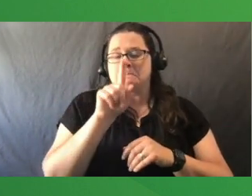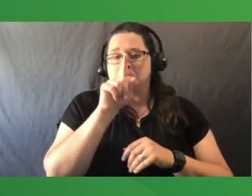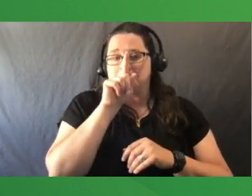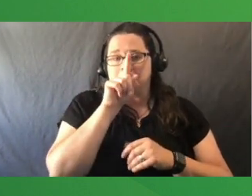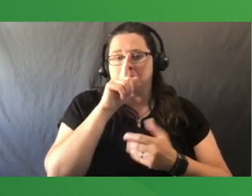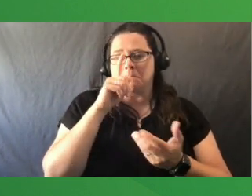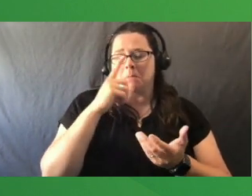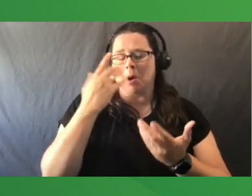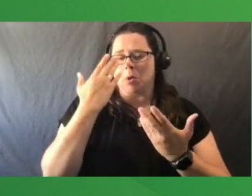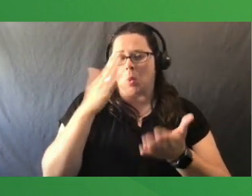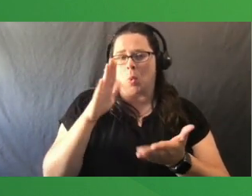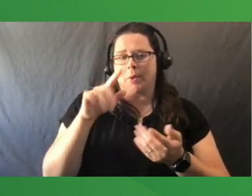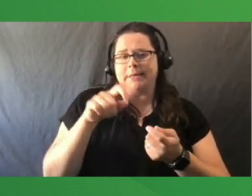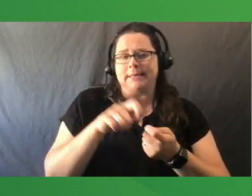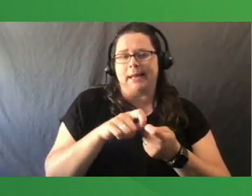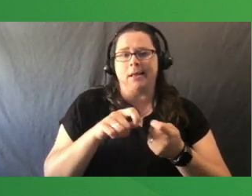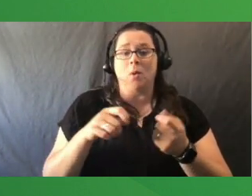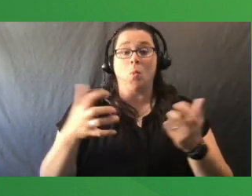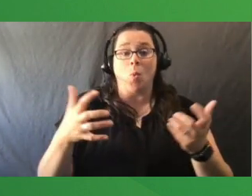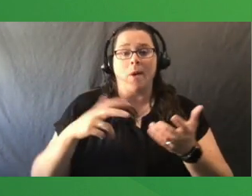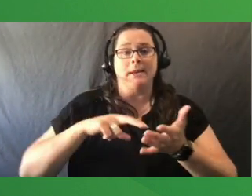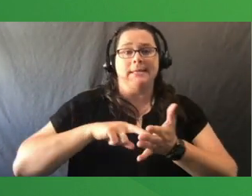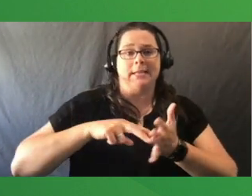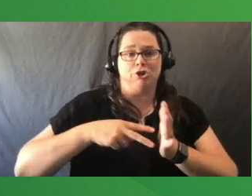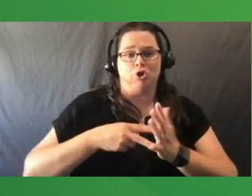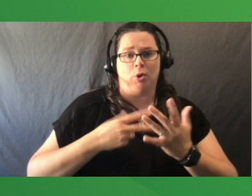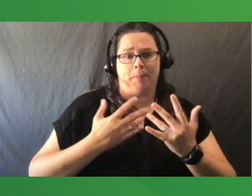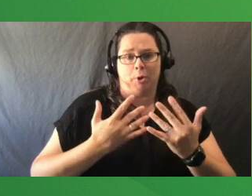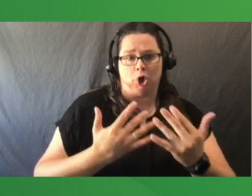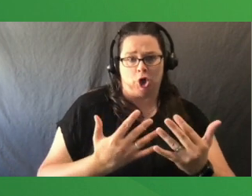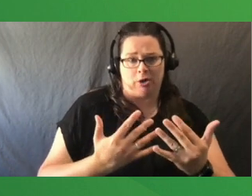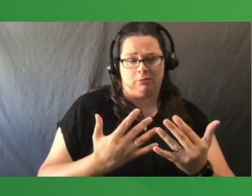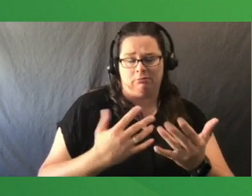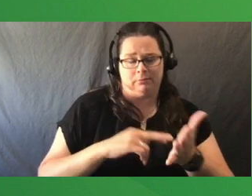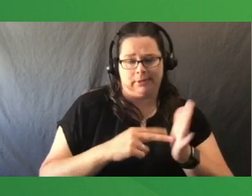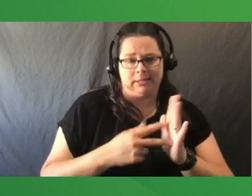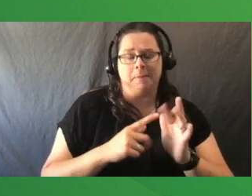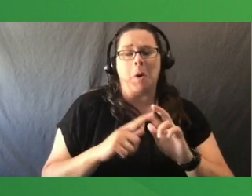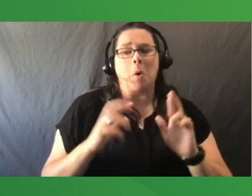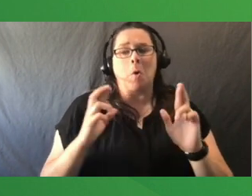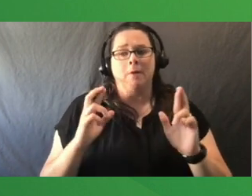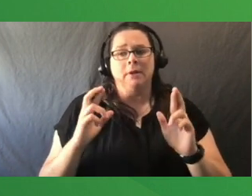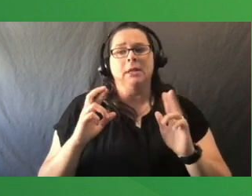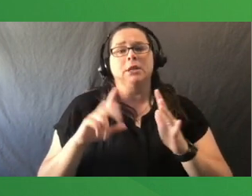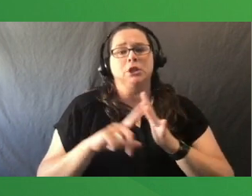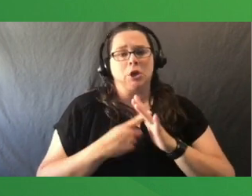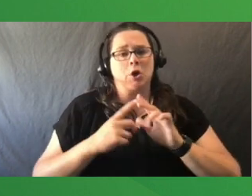what an intentional burn or intentional fire is, but hopefully they'll start to see that